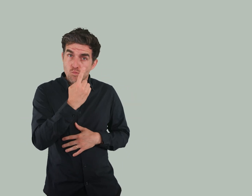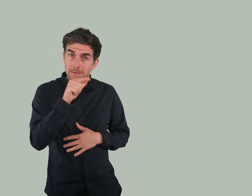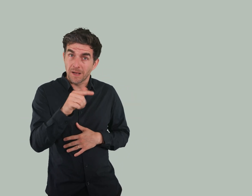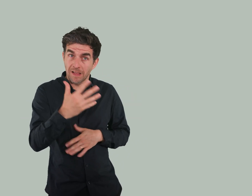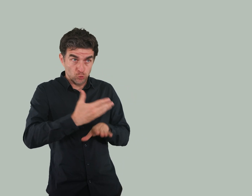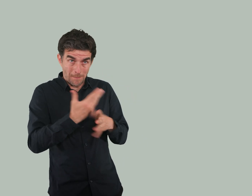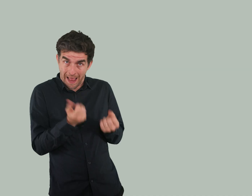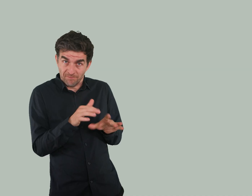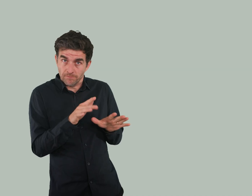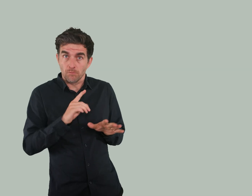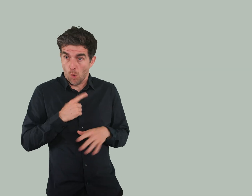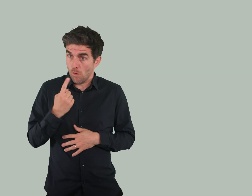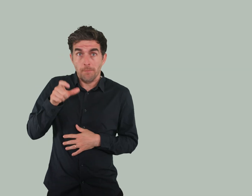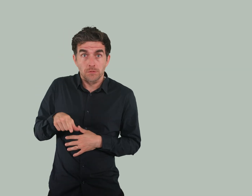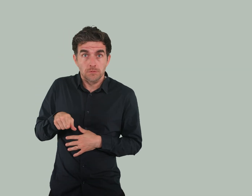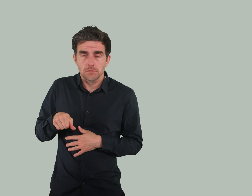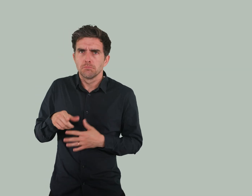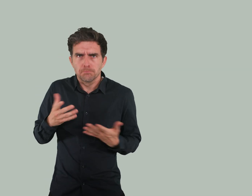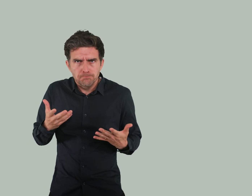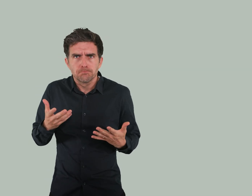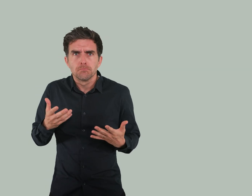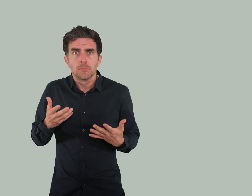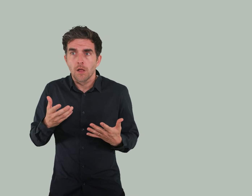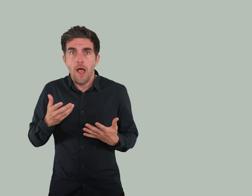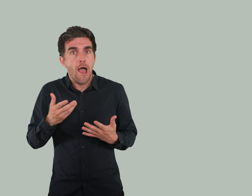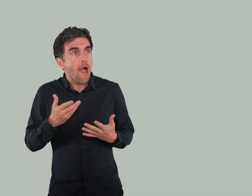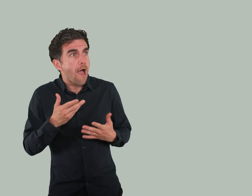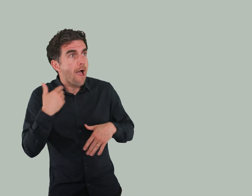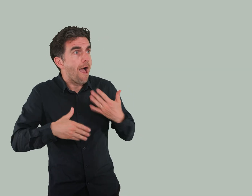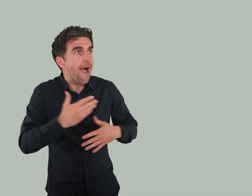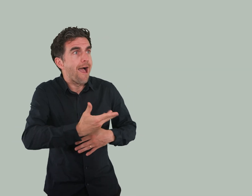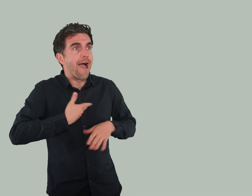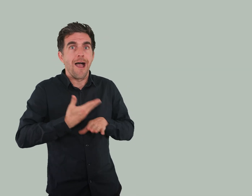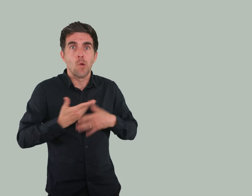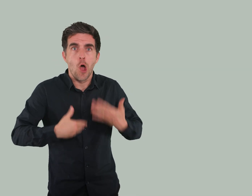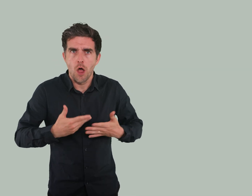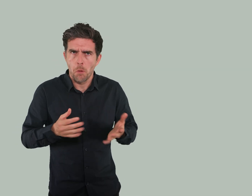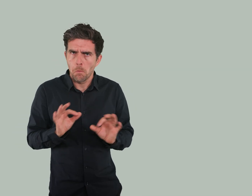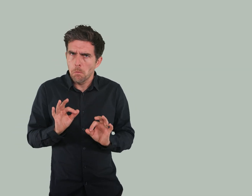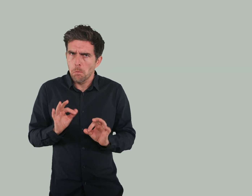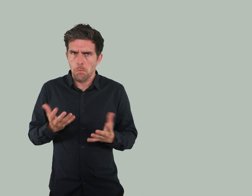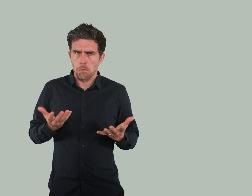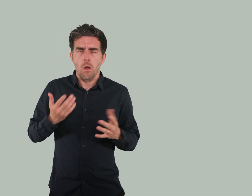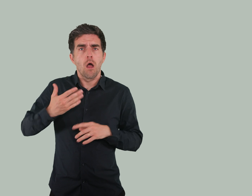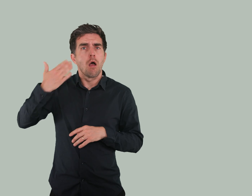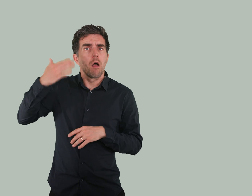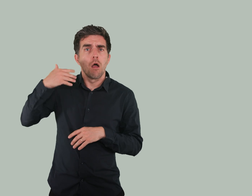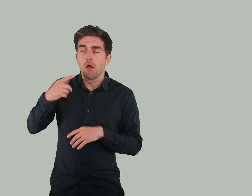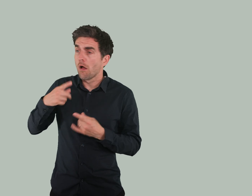who is not in education. Yet those vacancies are not translating into jobs for young people